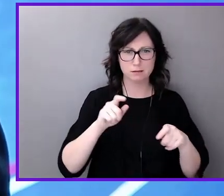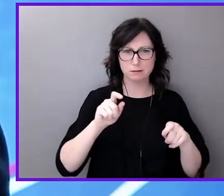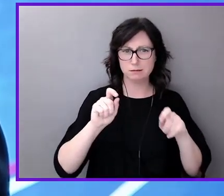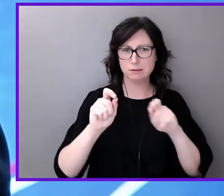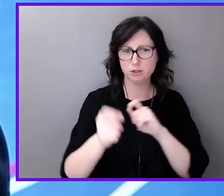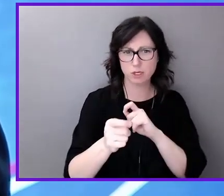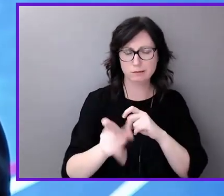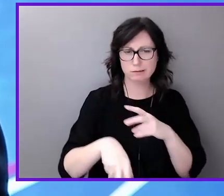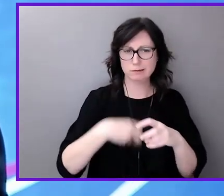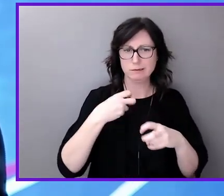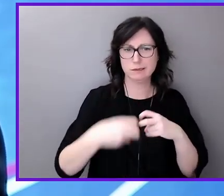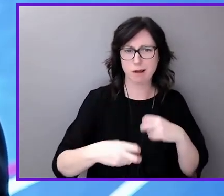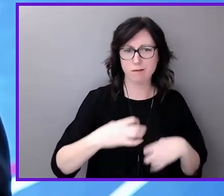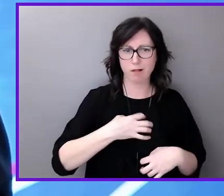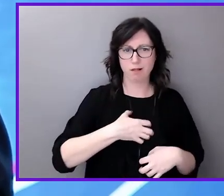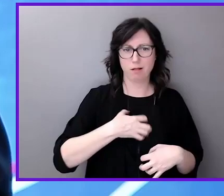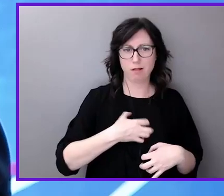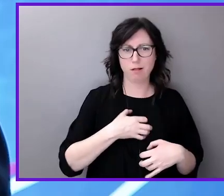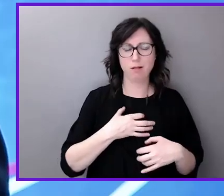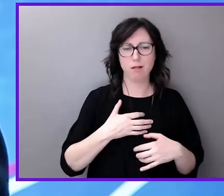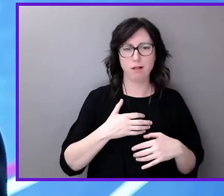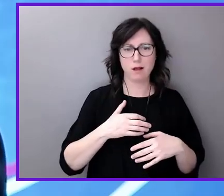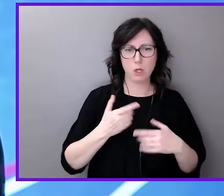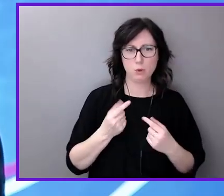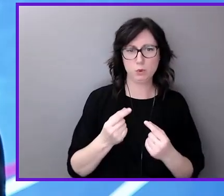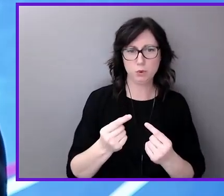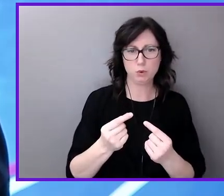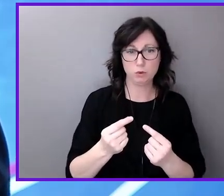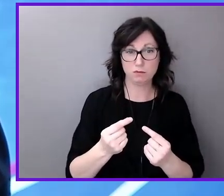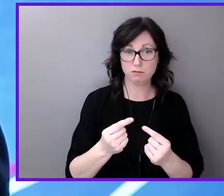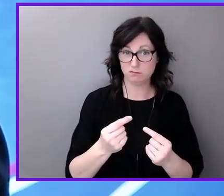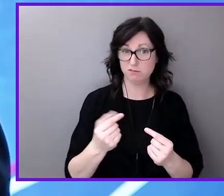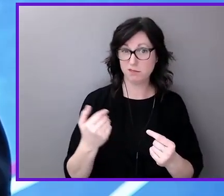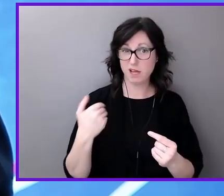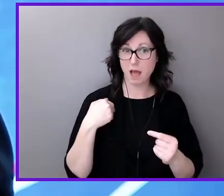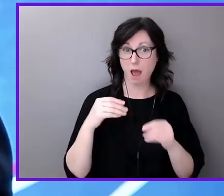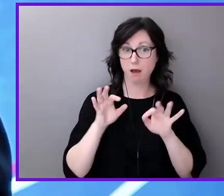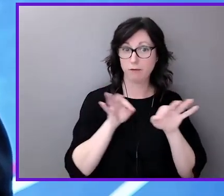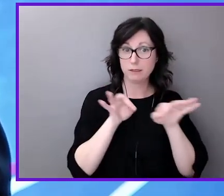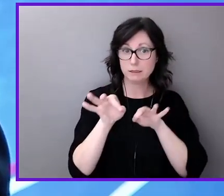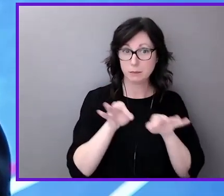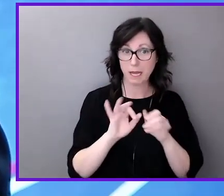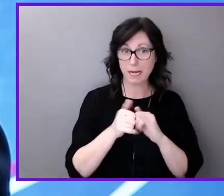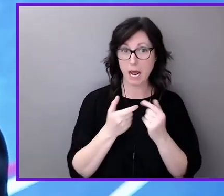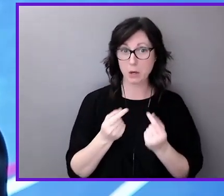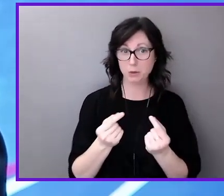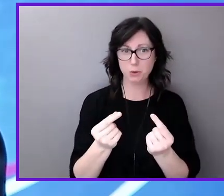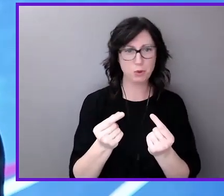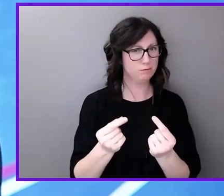There’s no definitive guide on how to undertake this work. And it has different implications